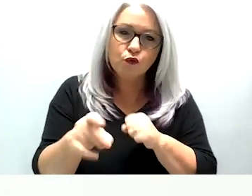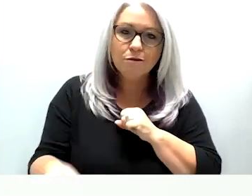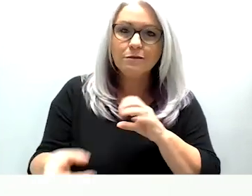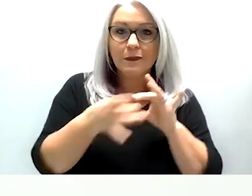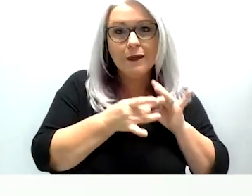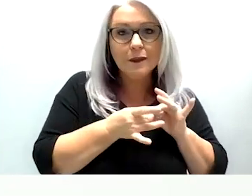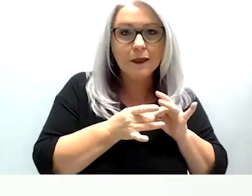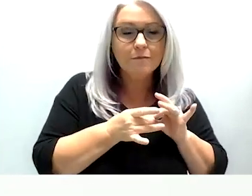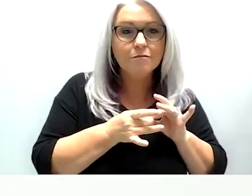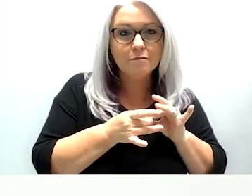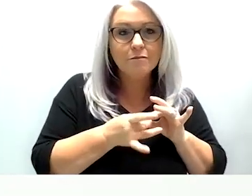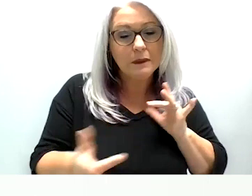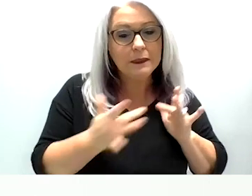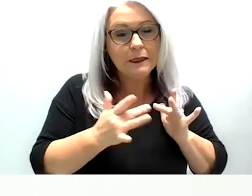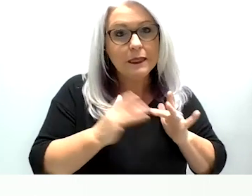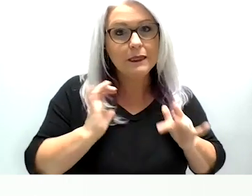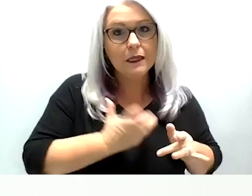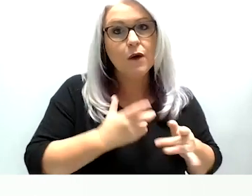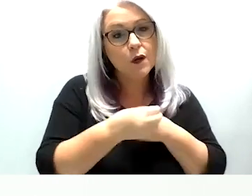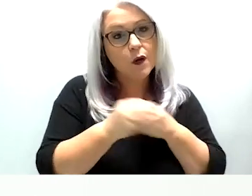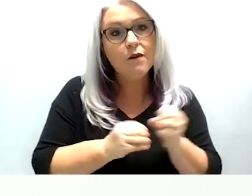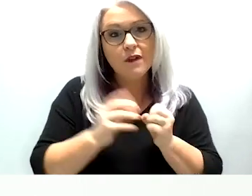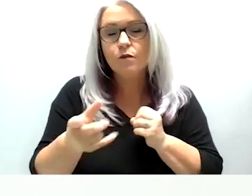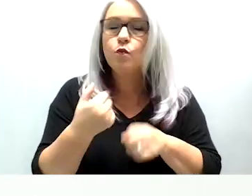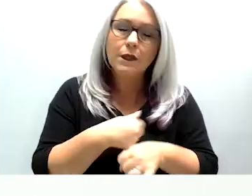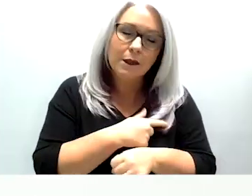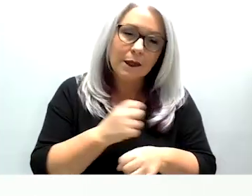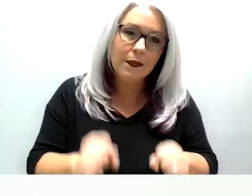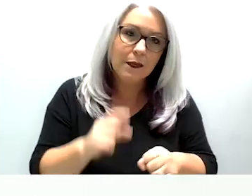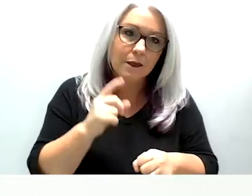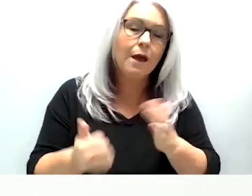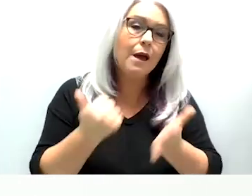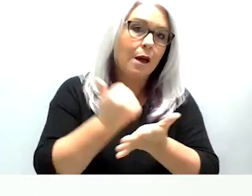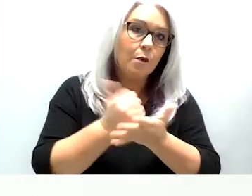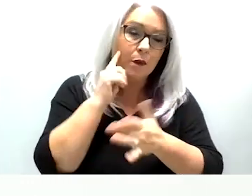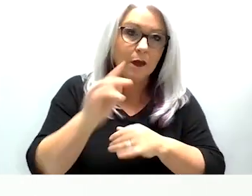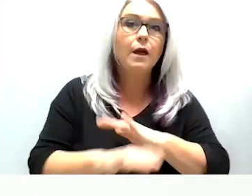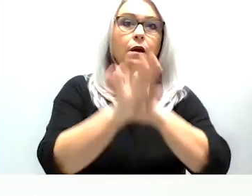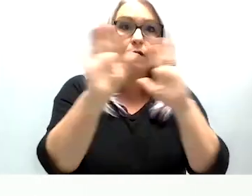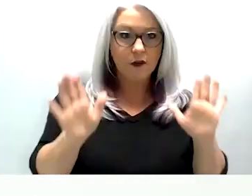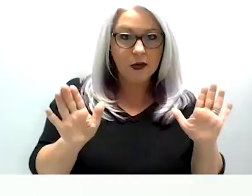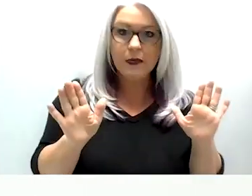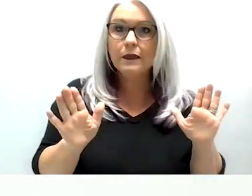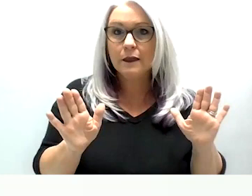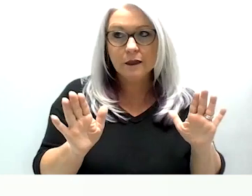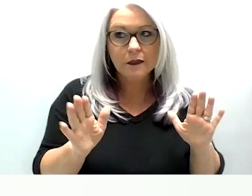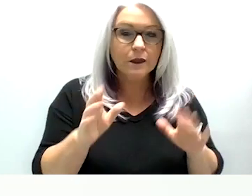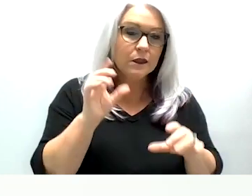our office and we can provide more information and context and clarify some of those things because we do recognize it can be very confusing and we are